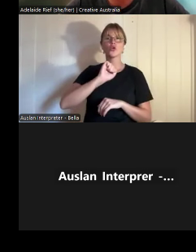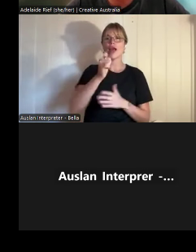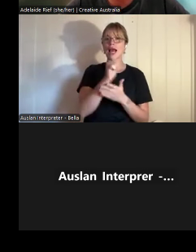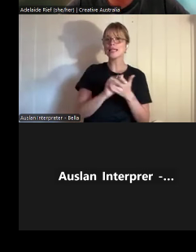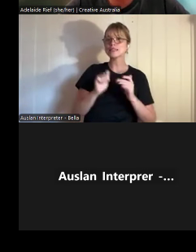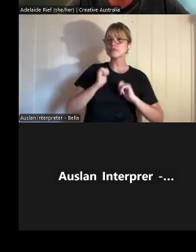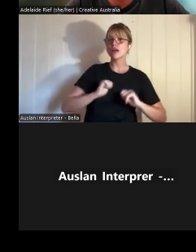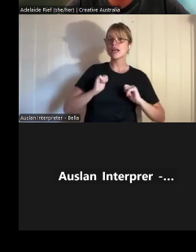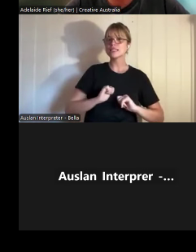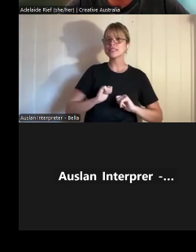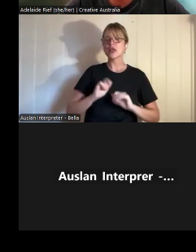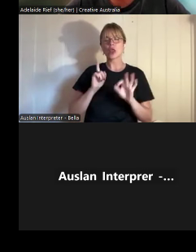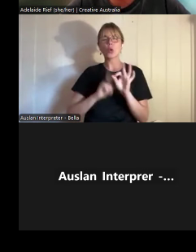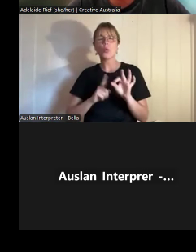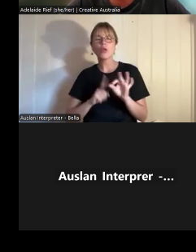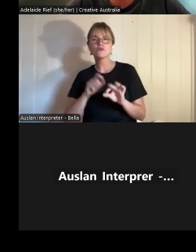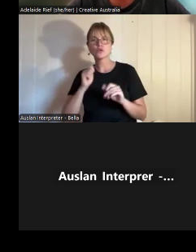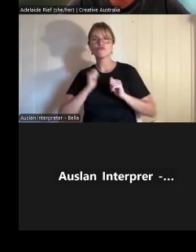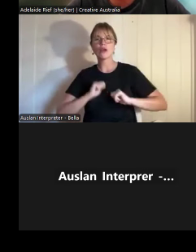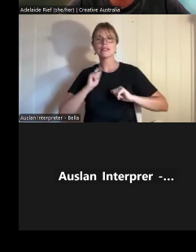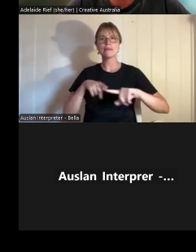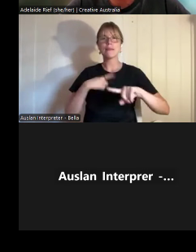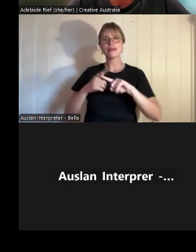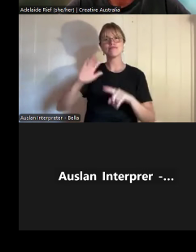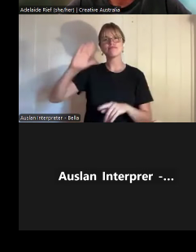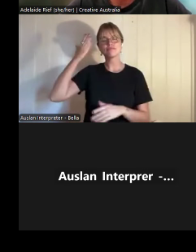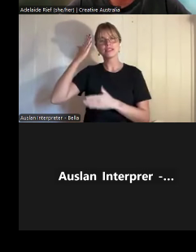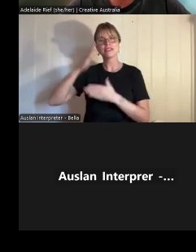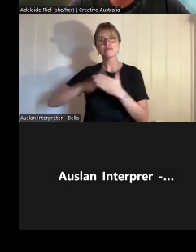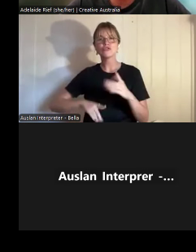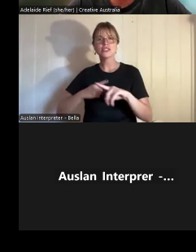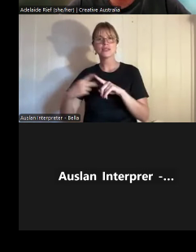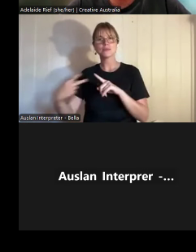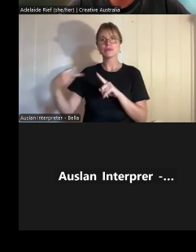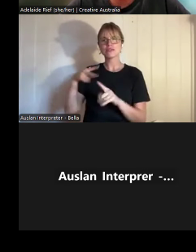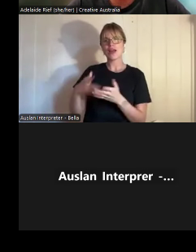quality of your practice, and your experiences and perspectives, and how committed you are to